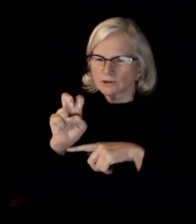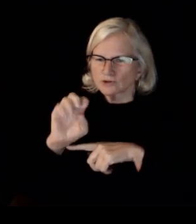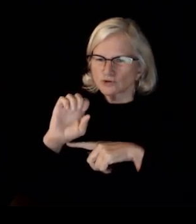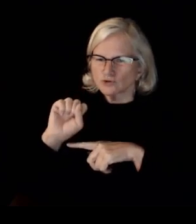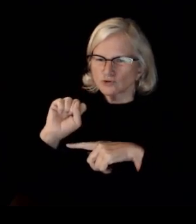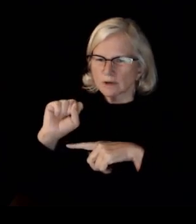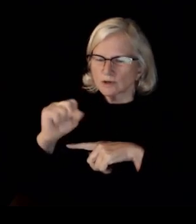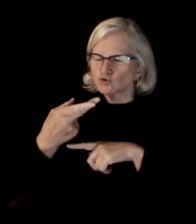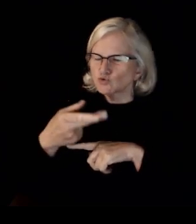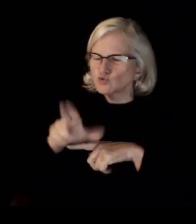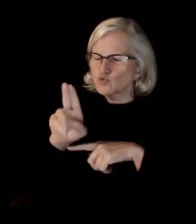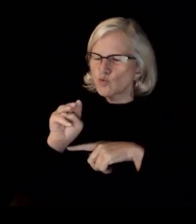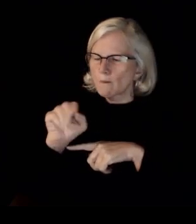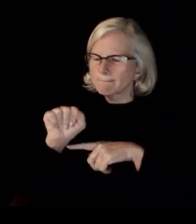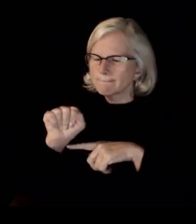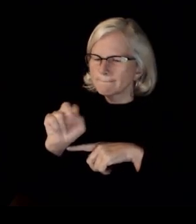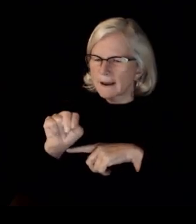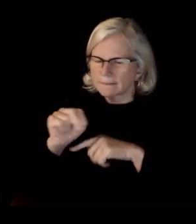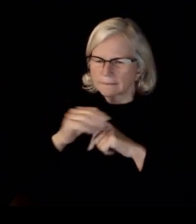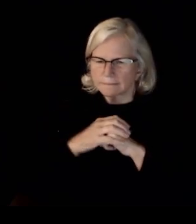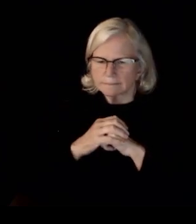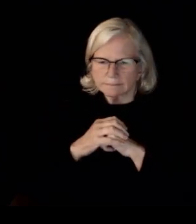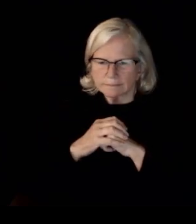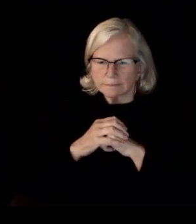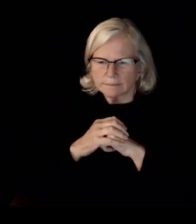Unknown: Yep. Yes we can.